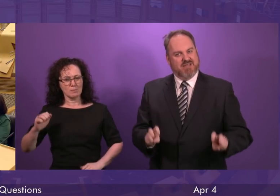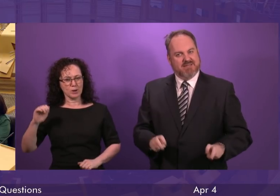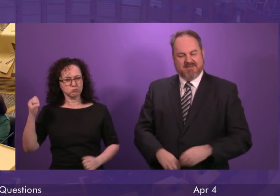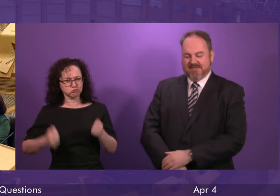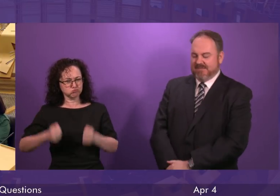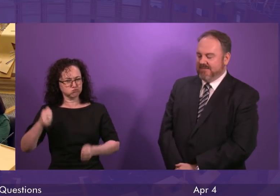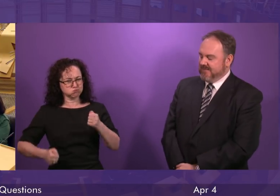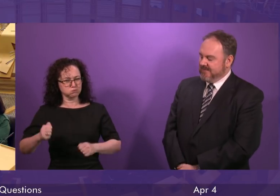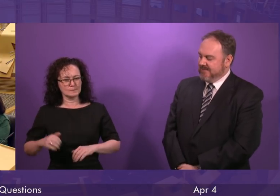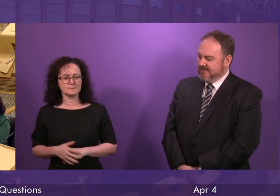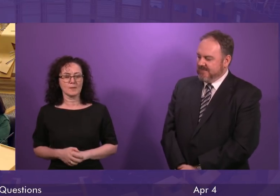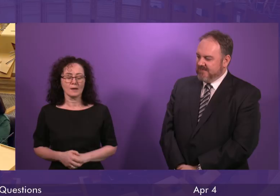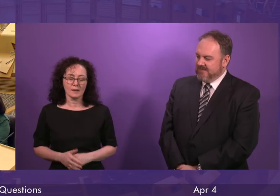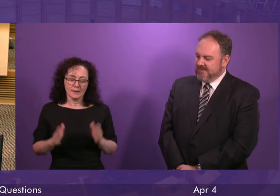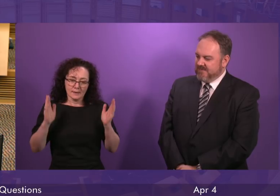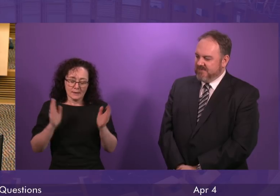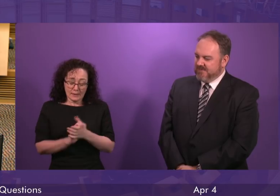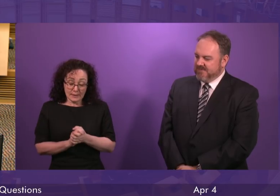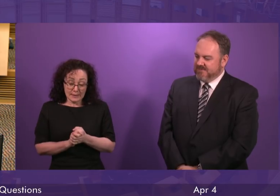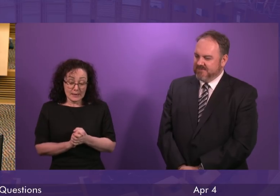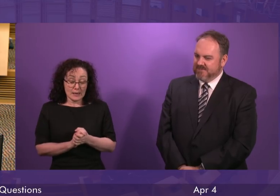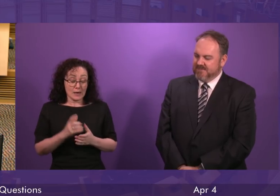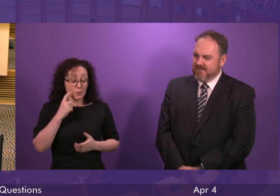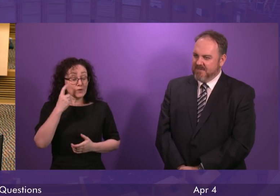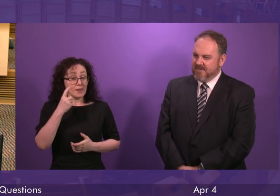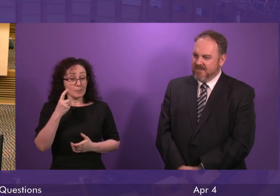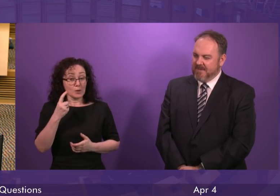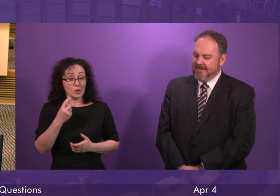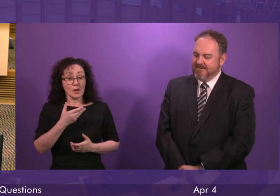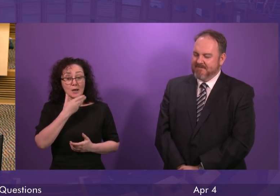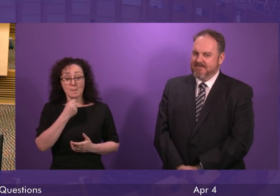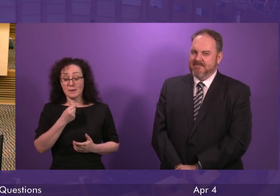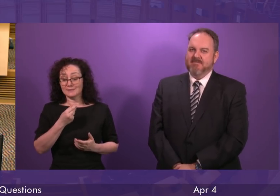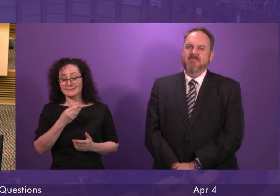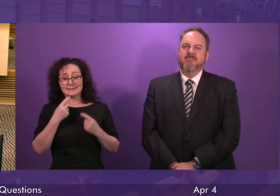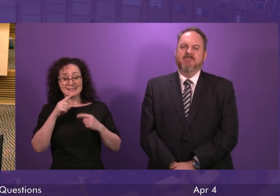The First Minister: The number of teacher vacancies and the subjects